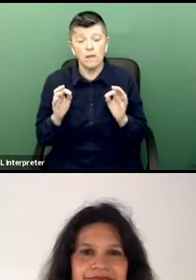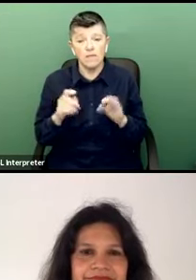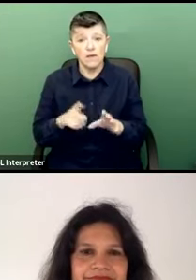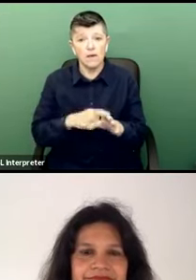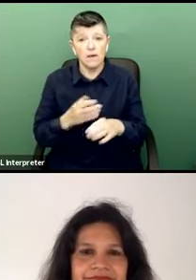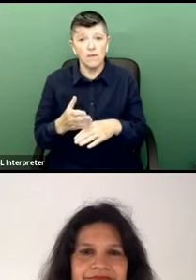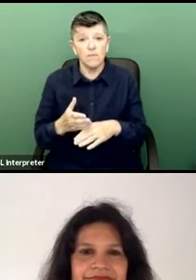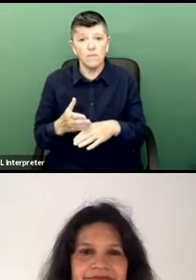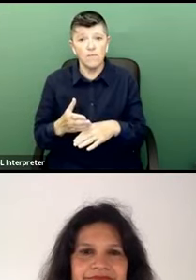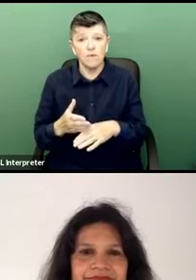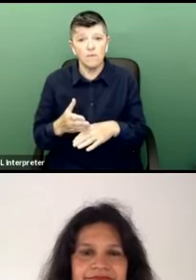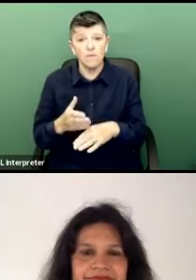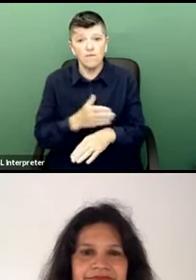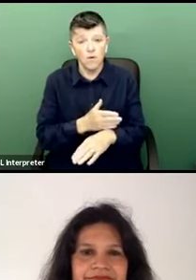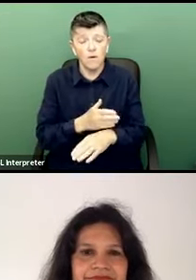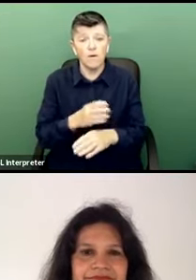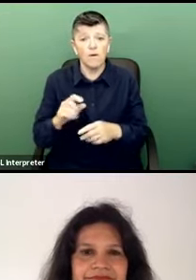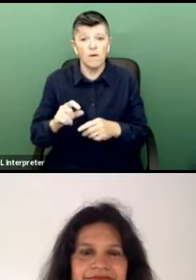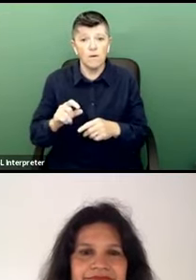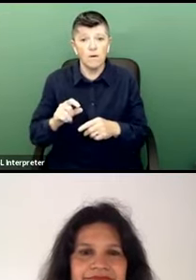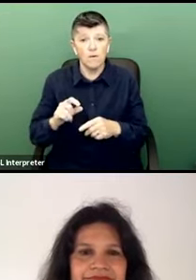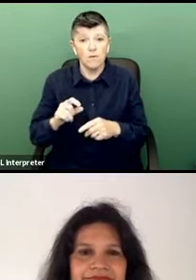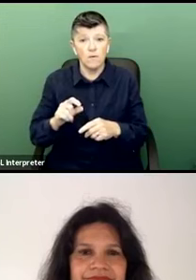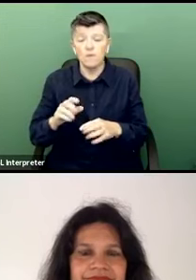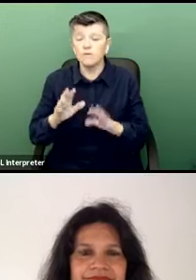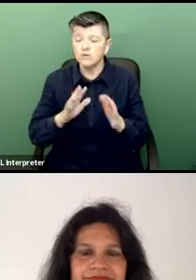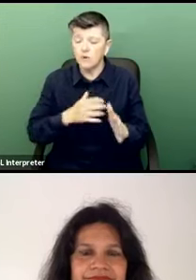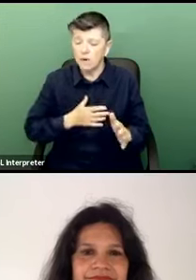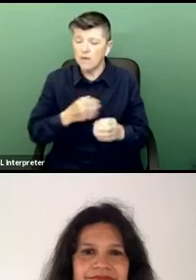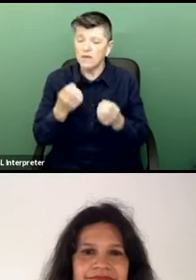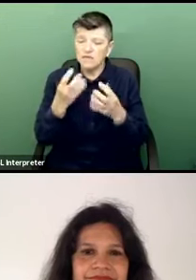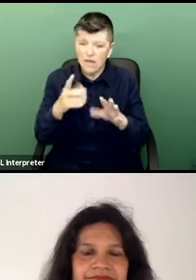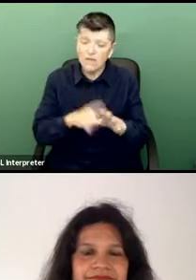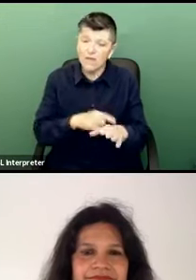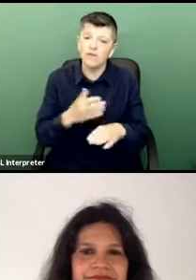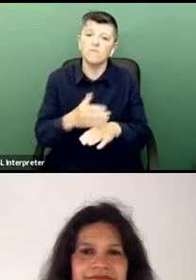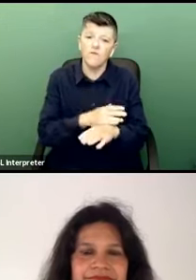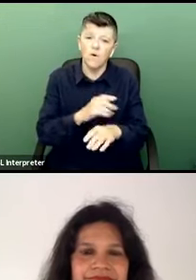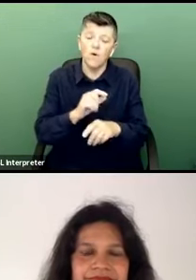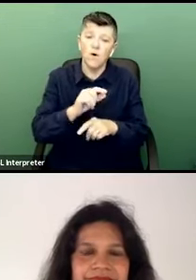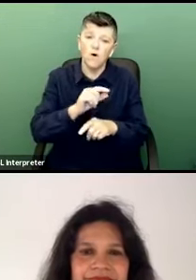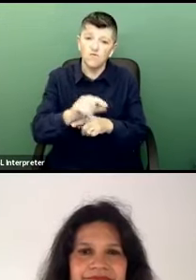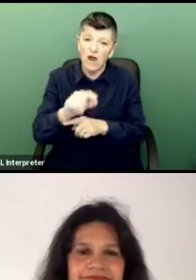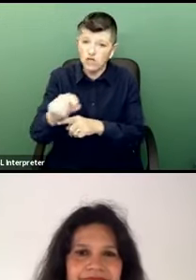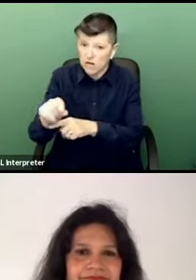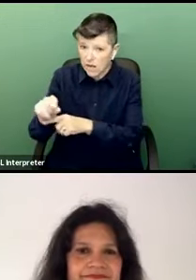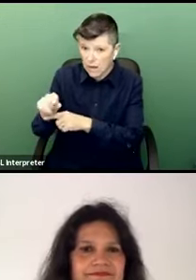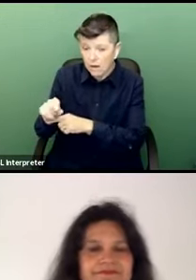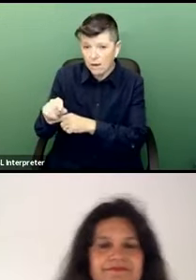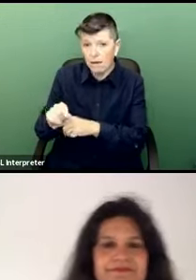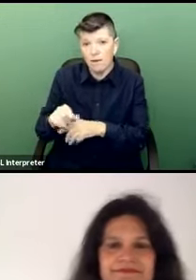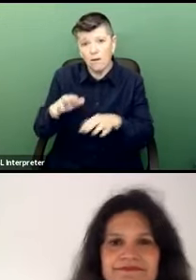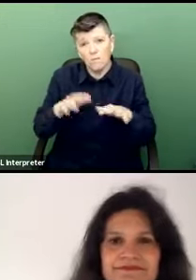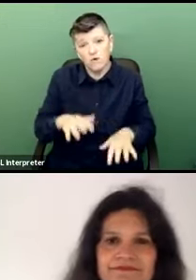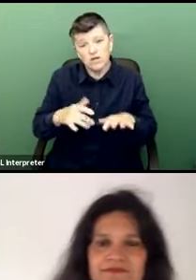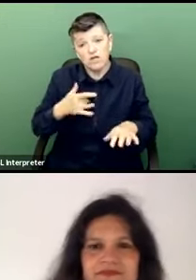is the ethics of state policy and Wollstonecrafts of today